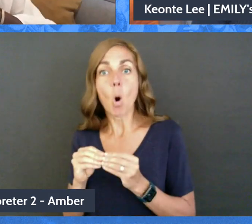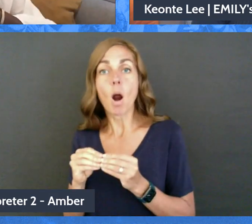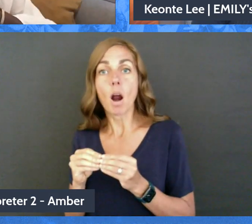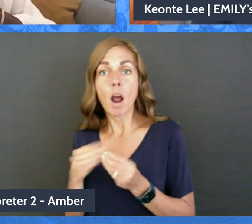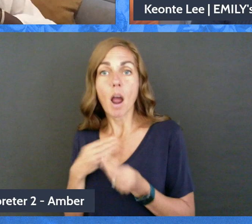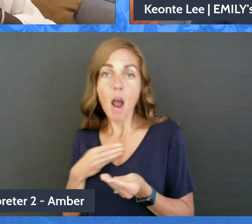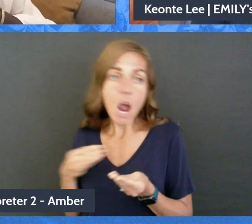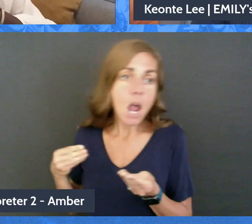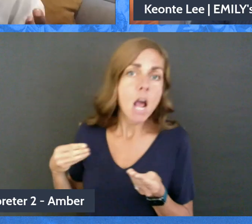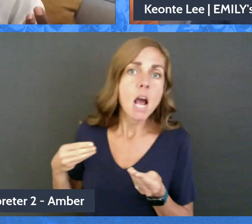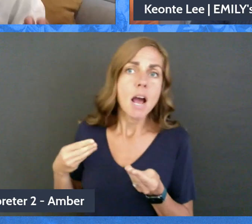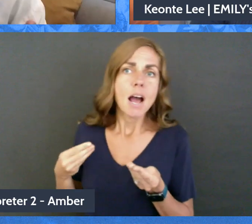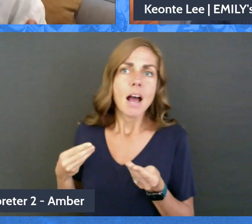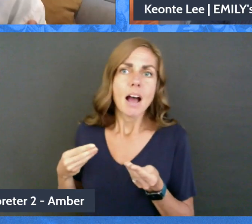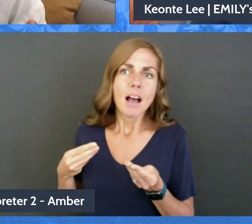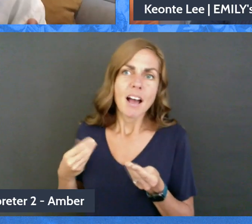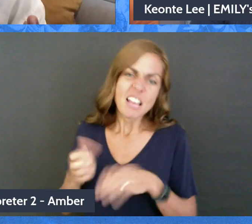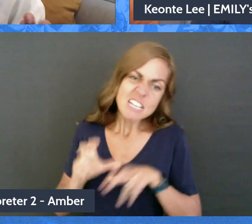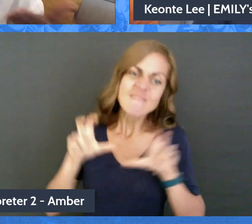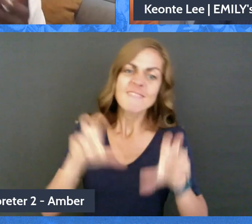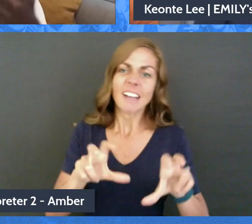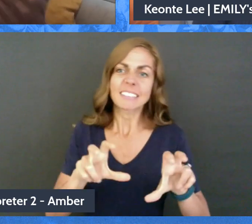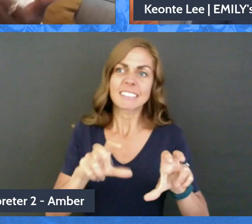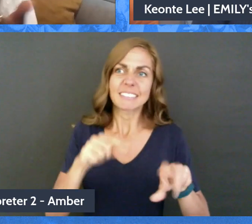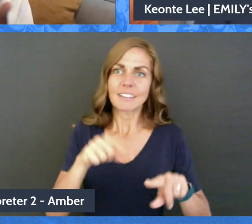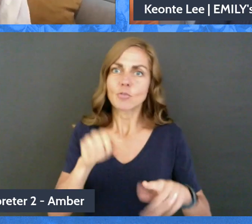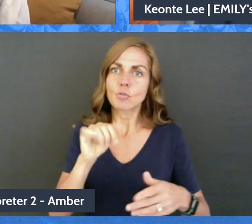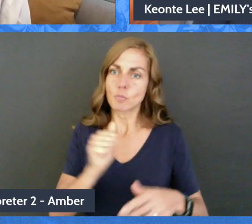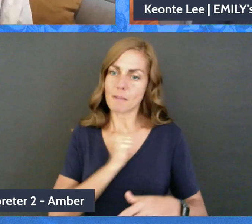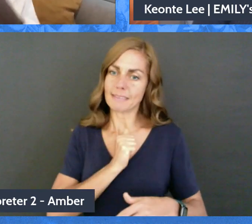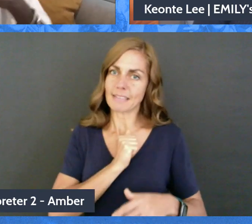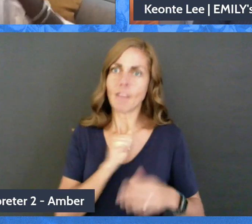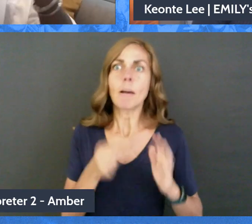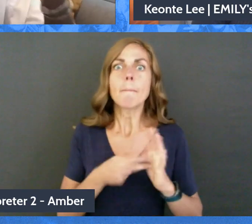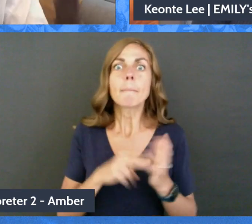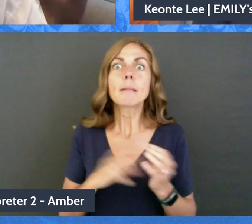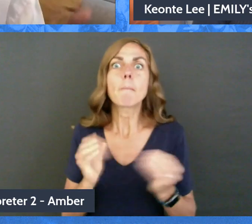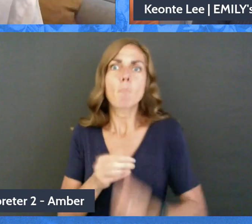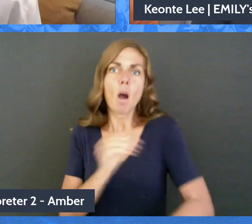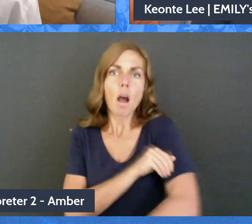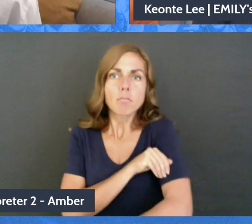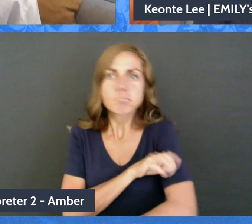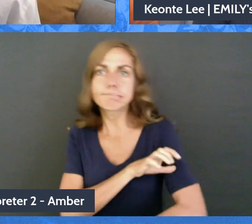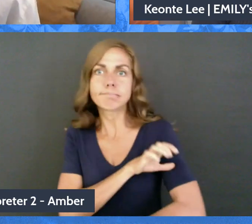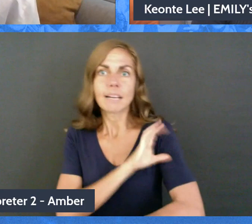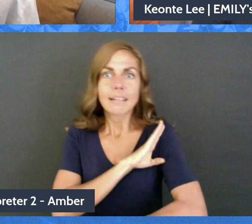the more equipped I am to show up in service, the more energy I have, the more ideas that I have,